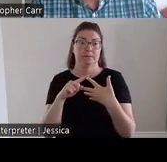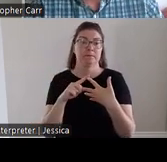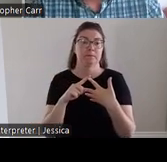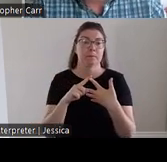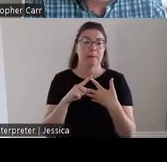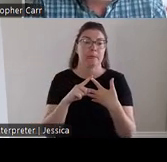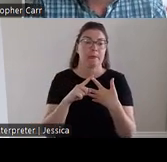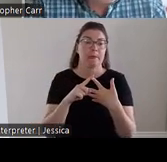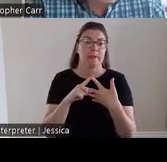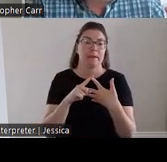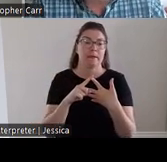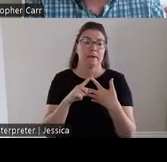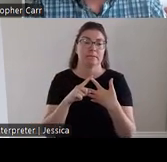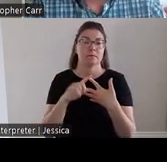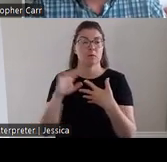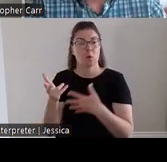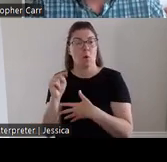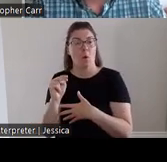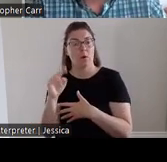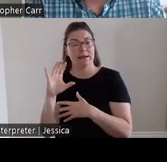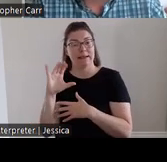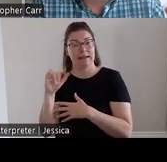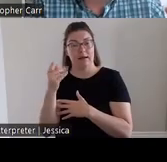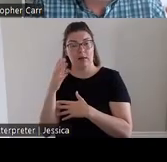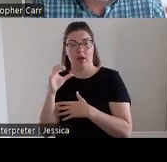In your own catalogues, add accessibility metadata and, when possible,